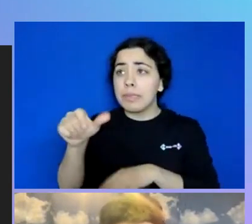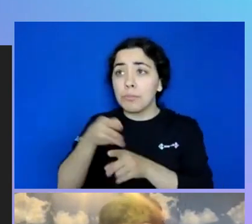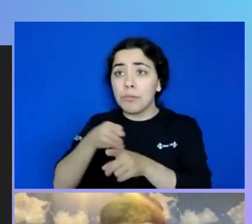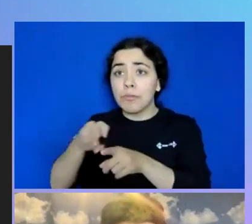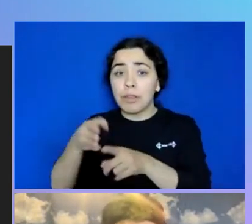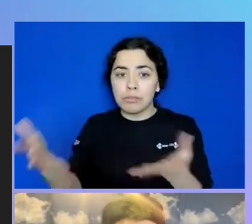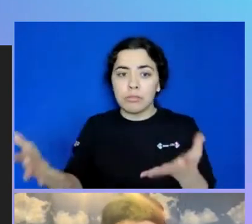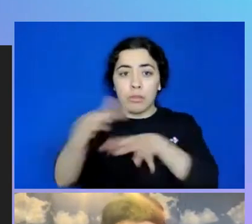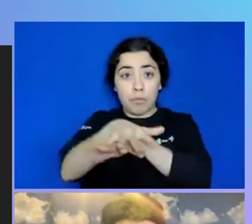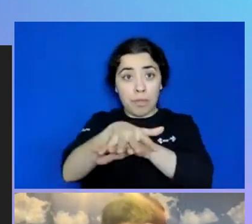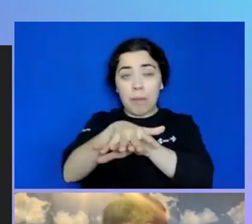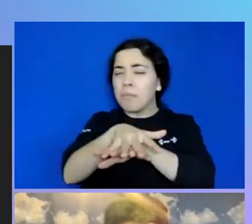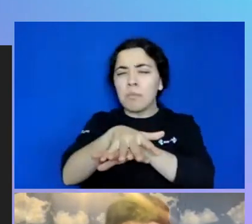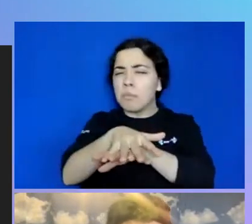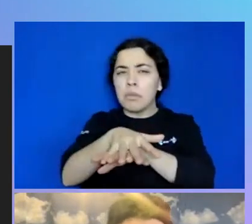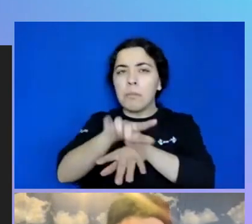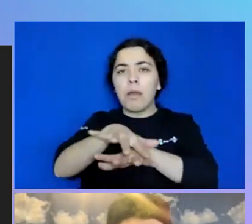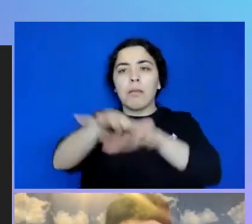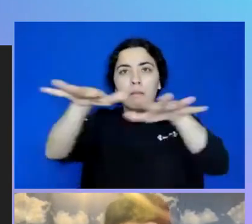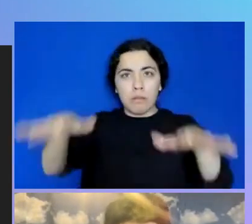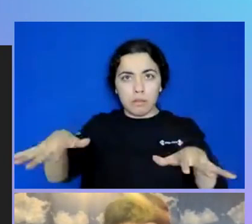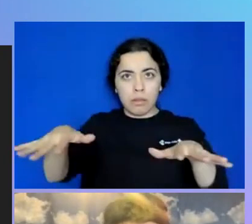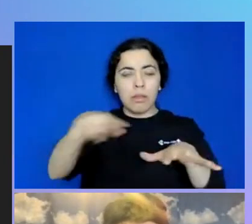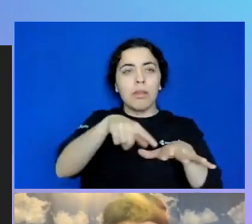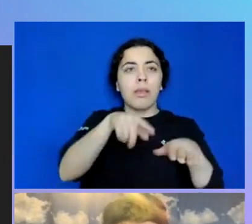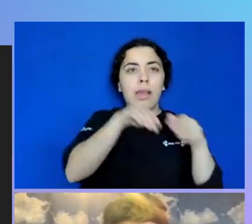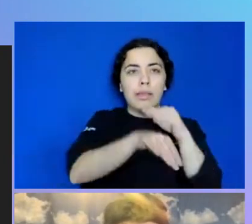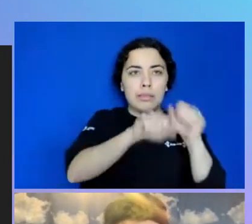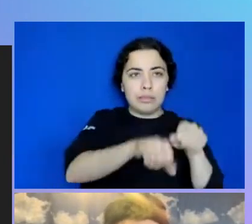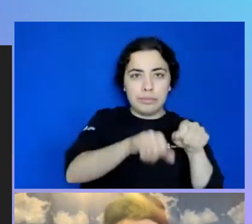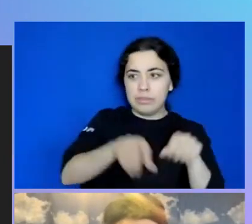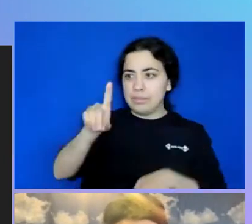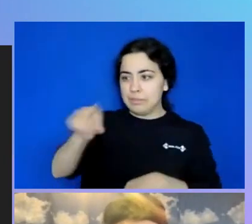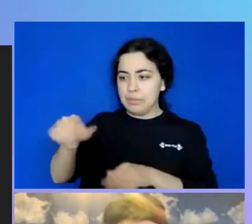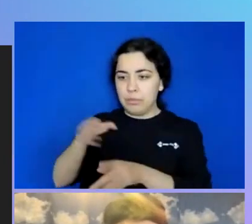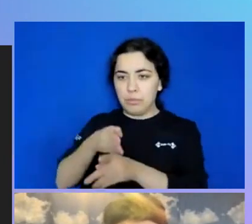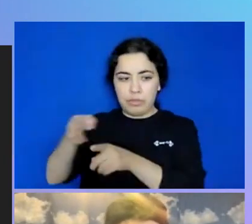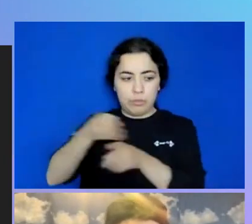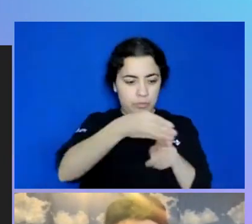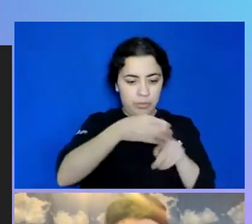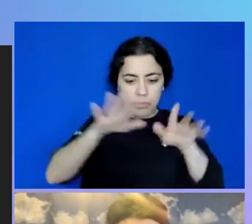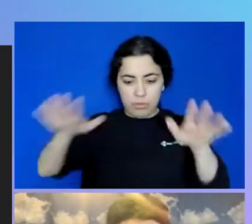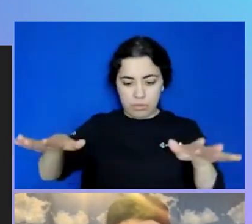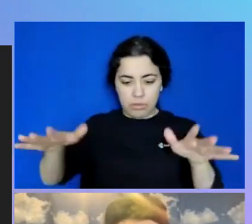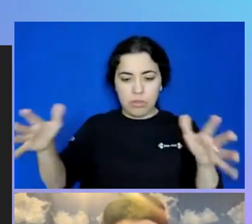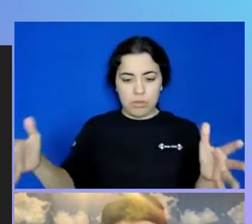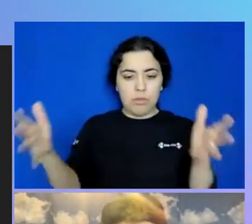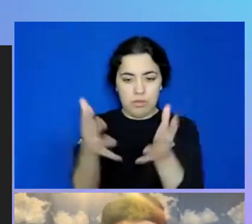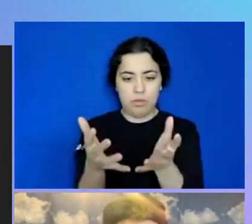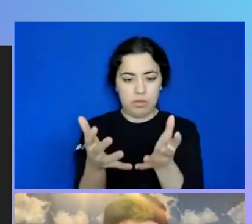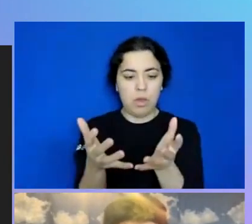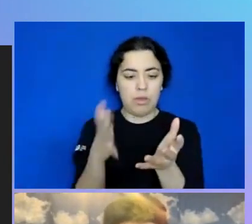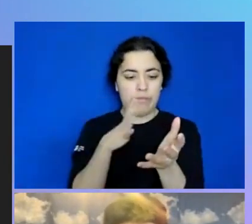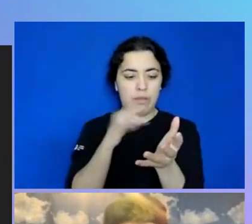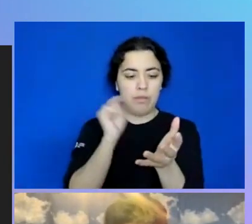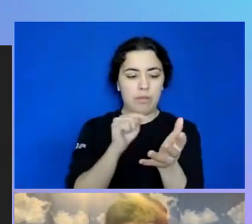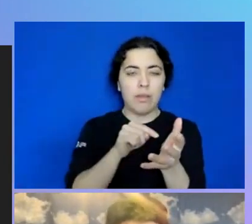both accessibility and disability professions and